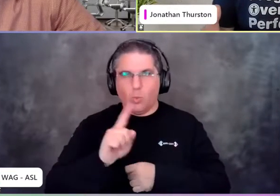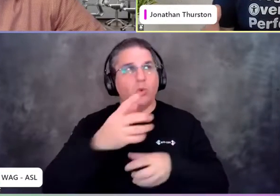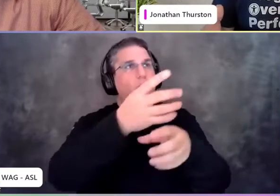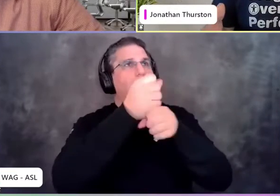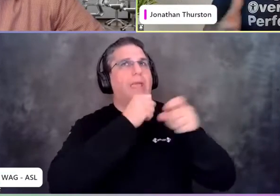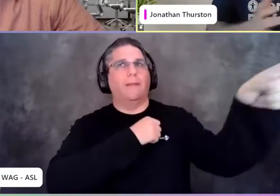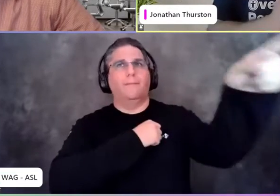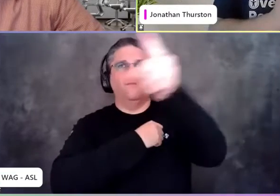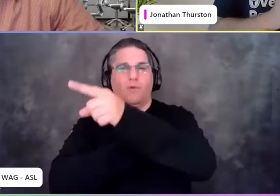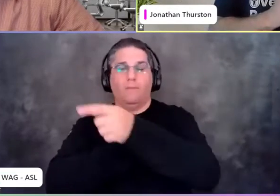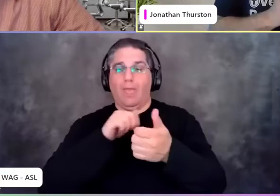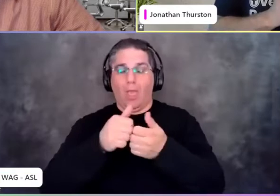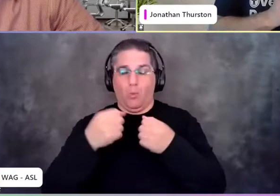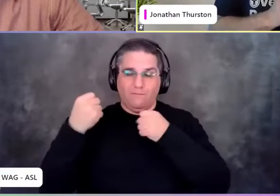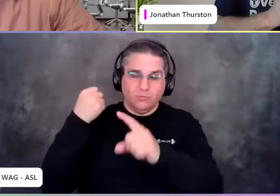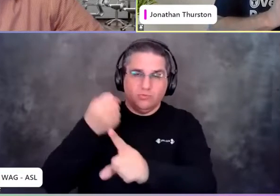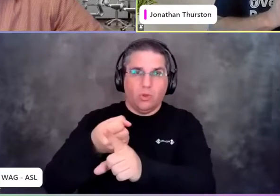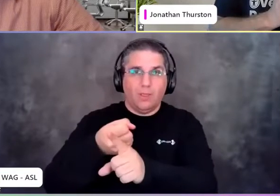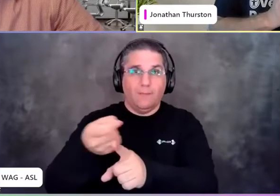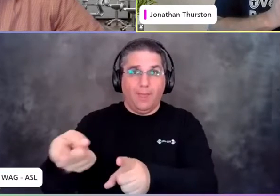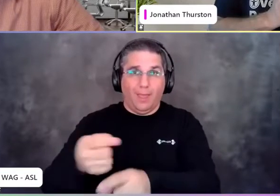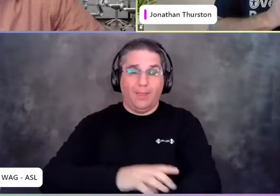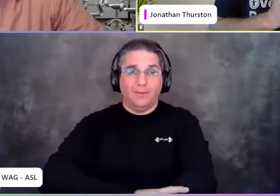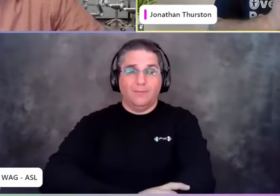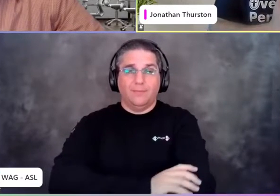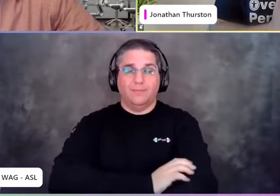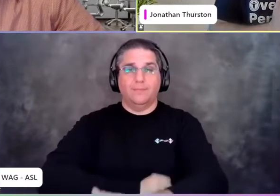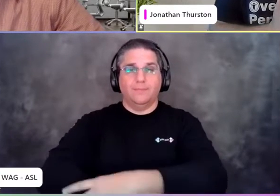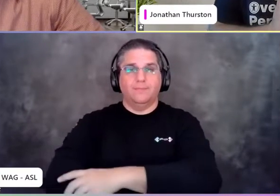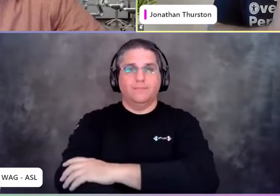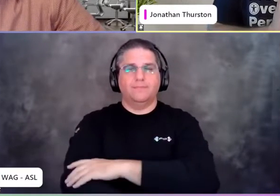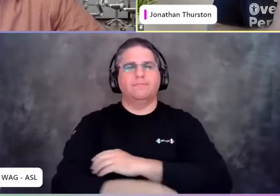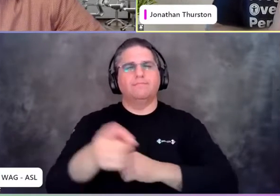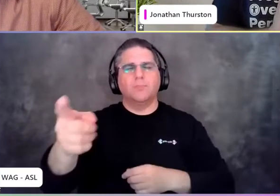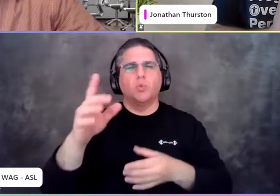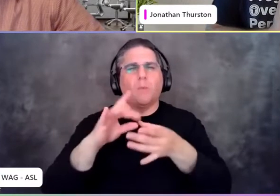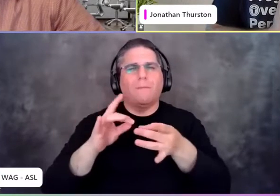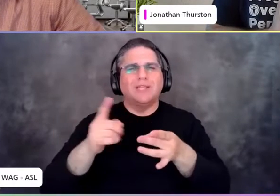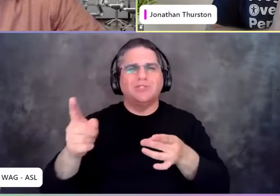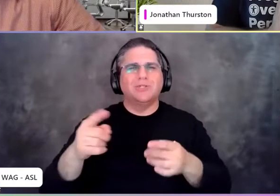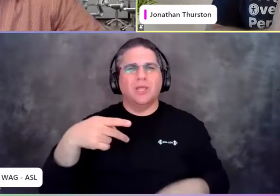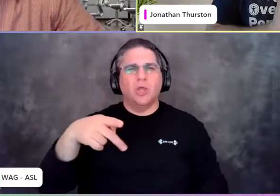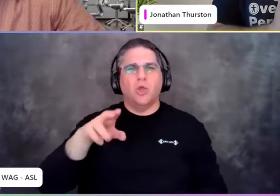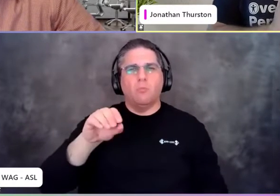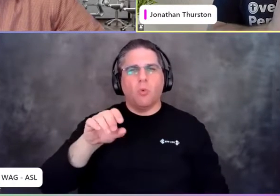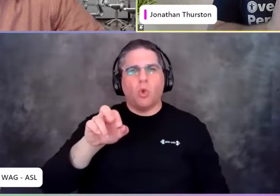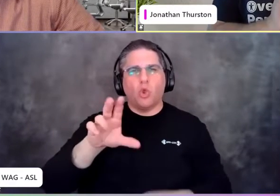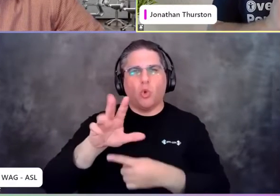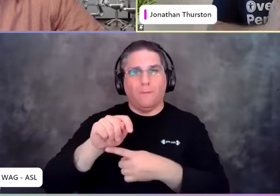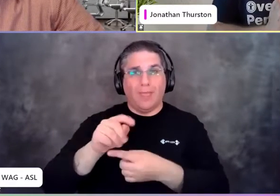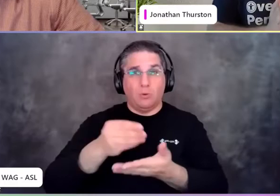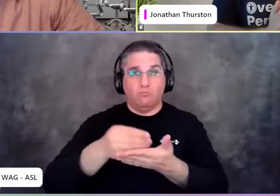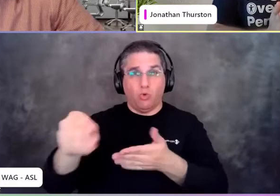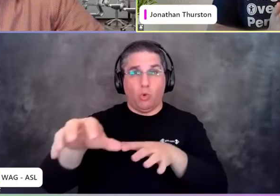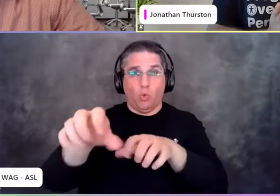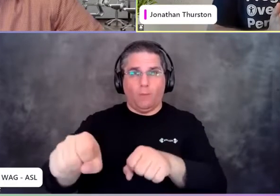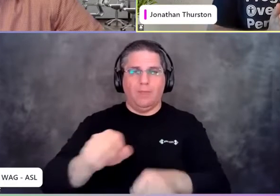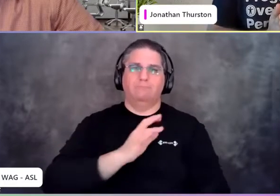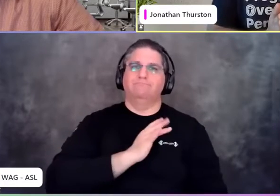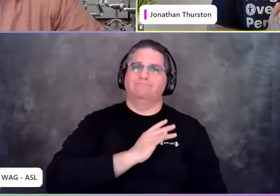[JONATHAN] Yep and those maturity models can help you map out those issues with accessibility, whether they exist or whether they don't, and whether they're impactful